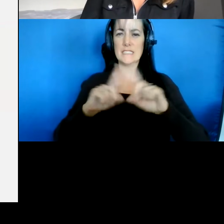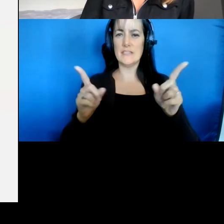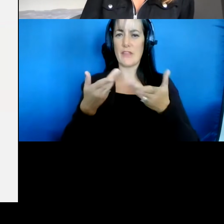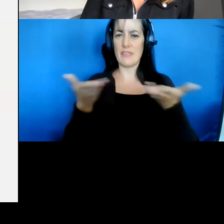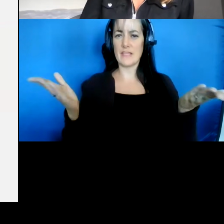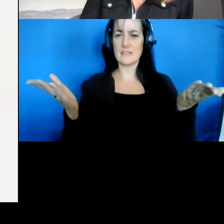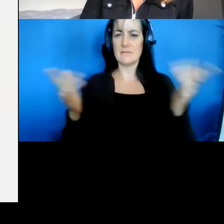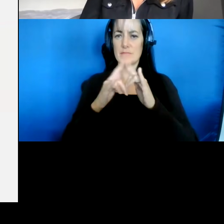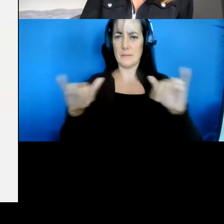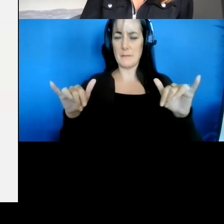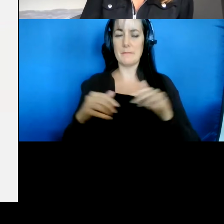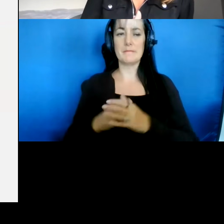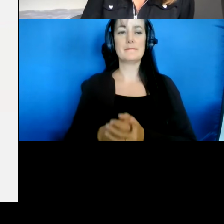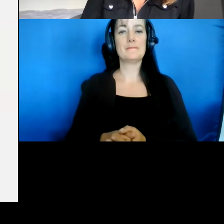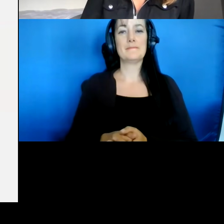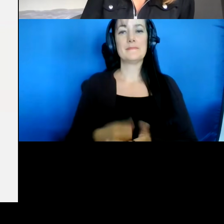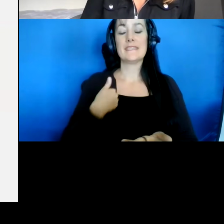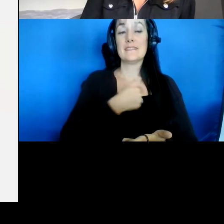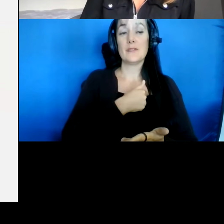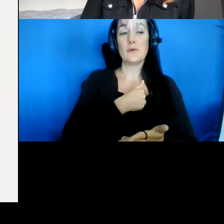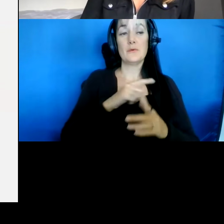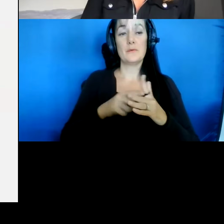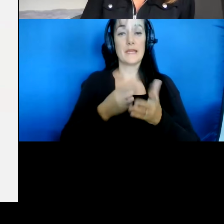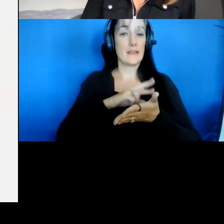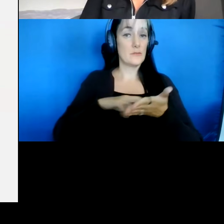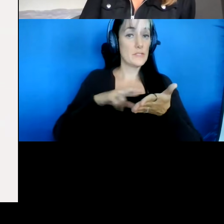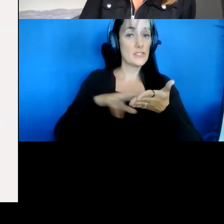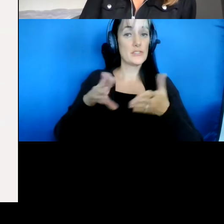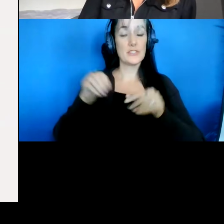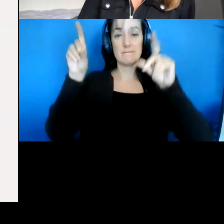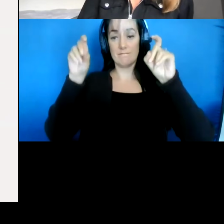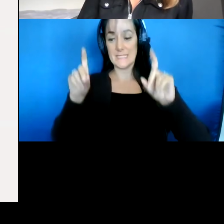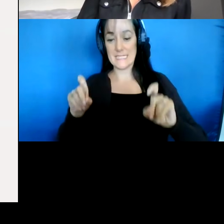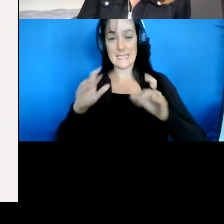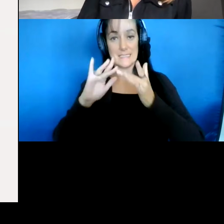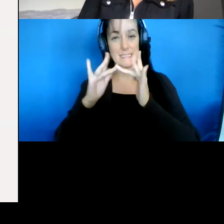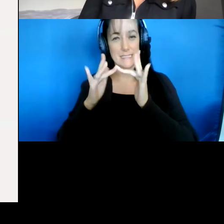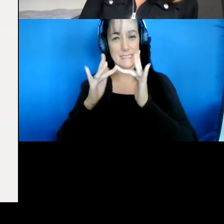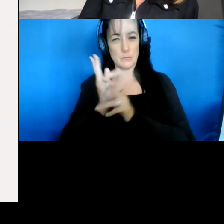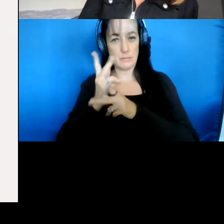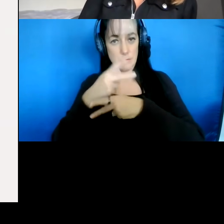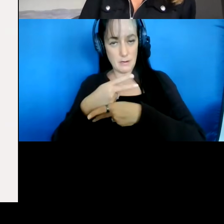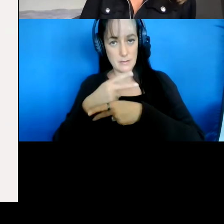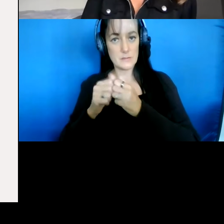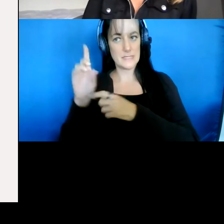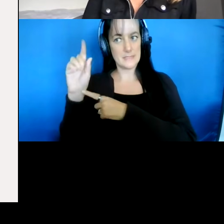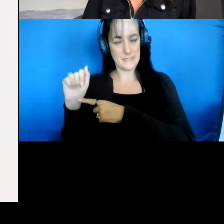with people in disabilities and testing, digital products with disabilities quite often, clients